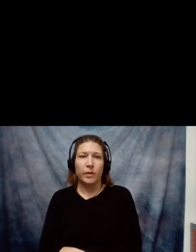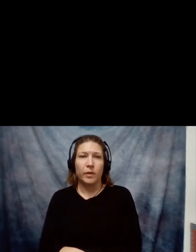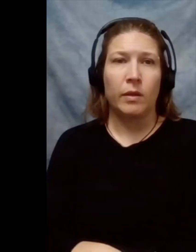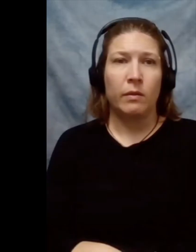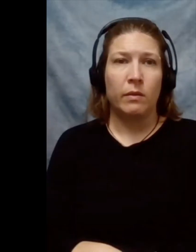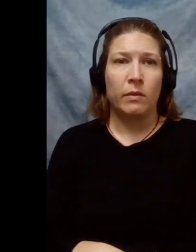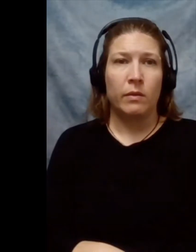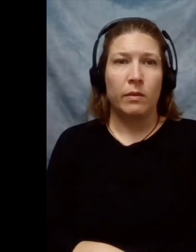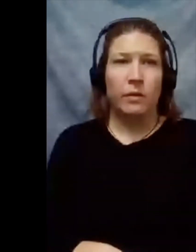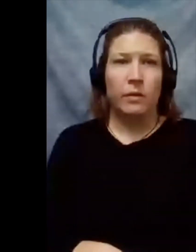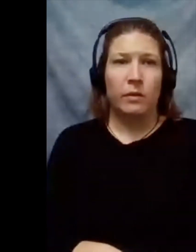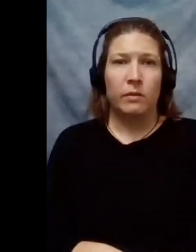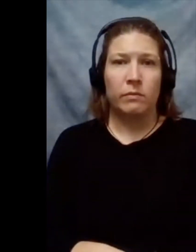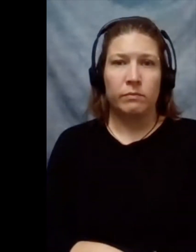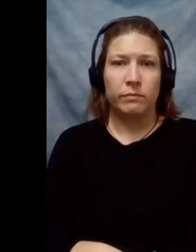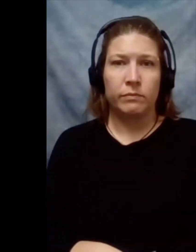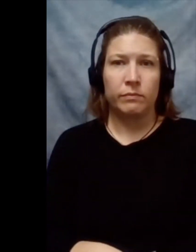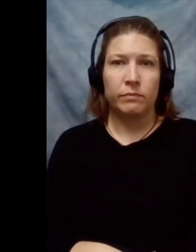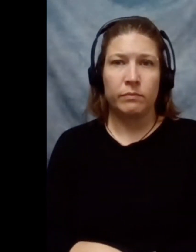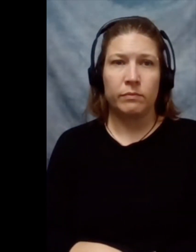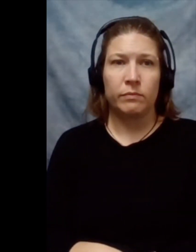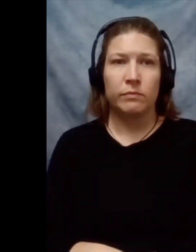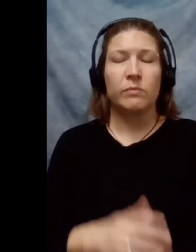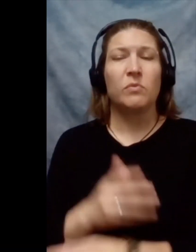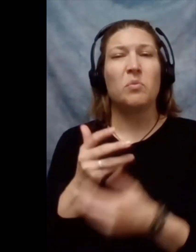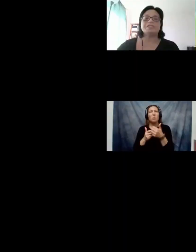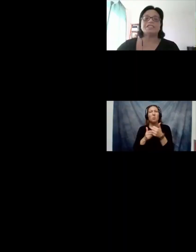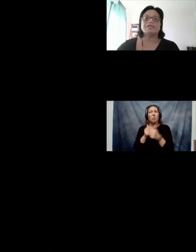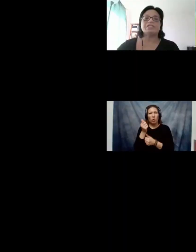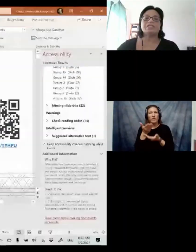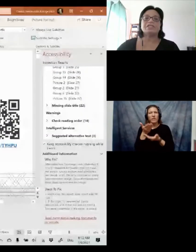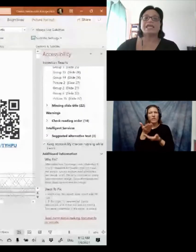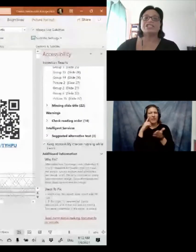much of the stuff that i showed you is under the slideshow tab